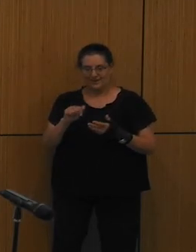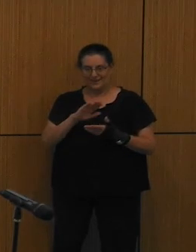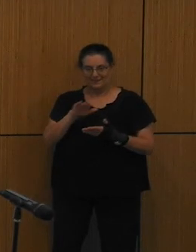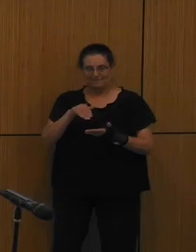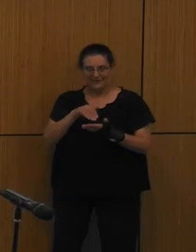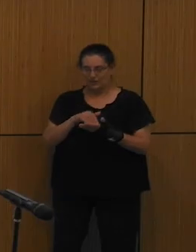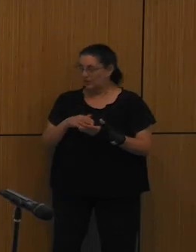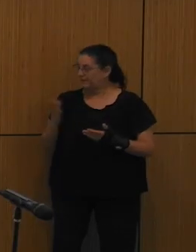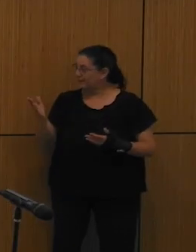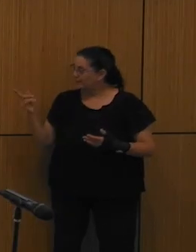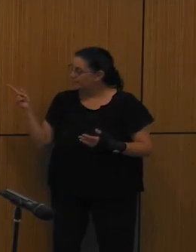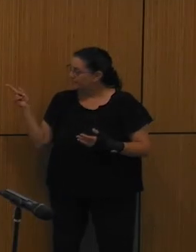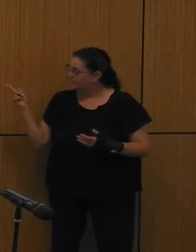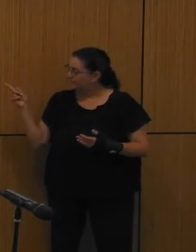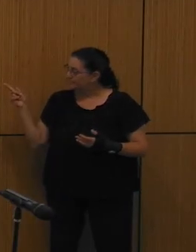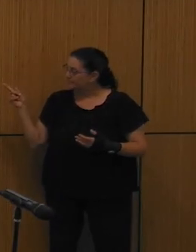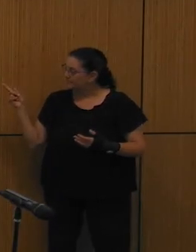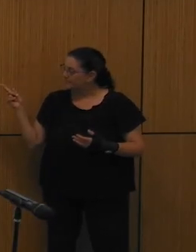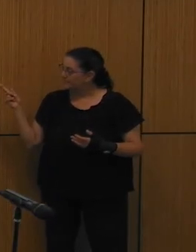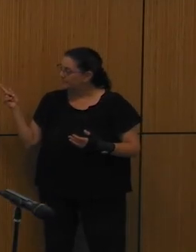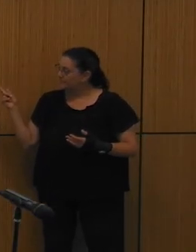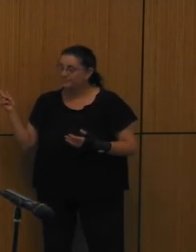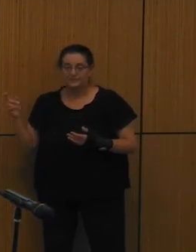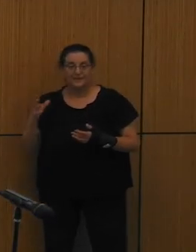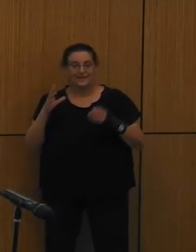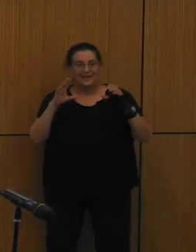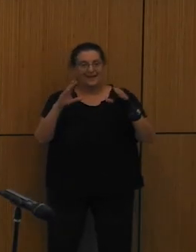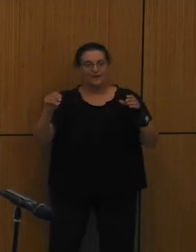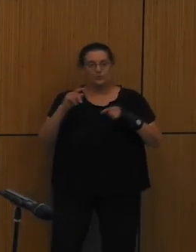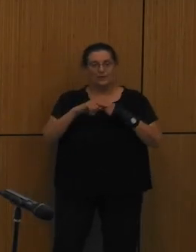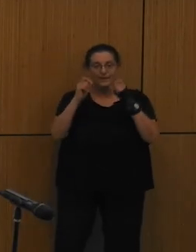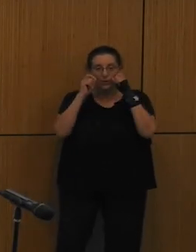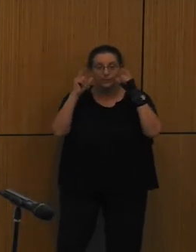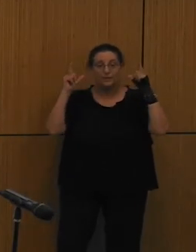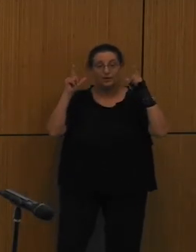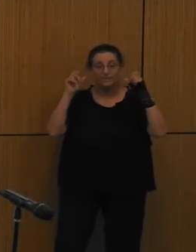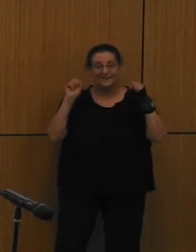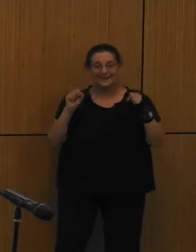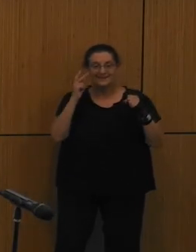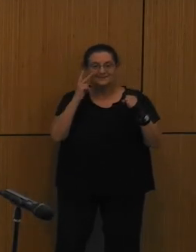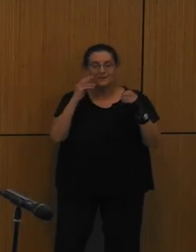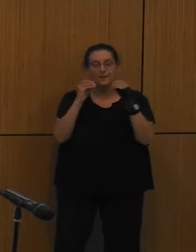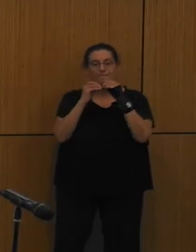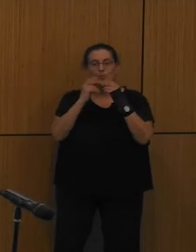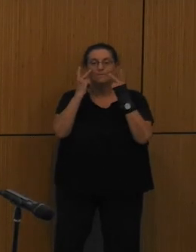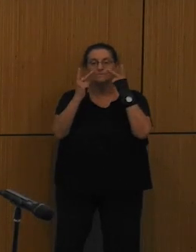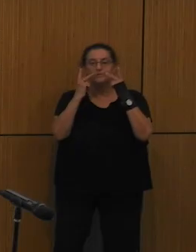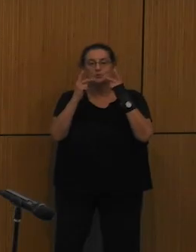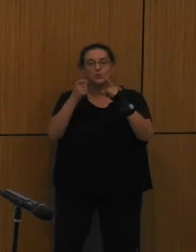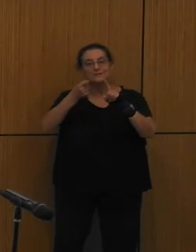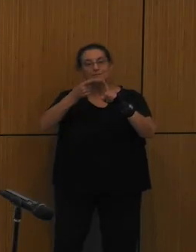Because they're literally taking in more visual stimuli when the eyes are open. Right. And that activity actually changes.